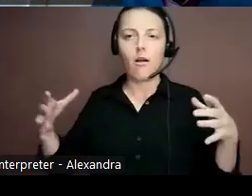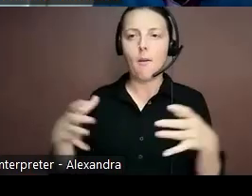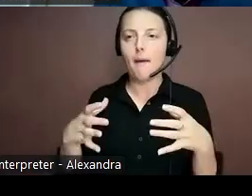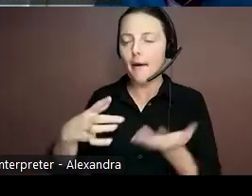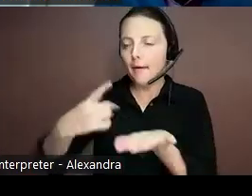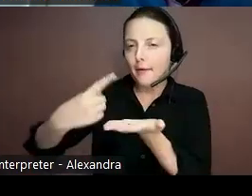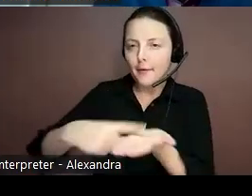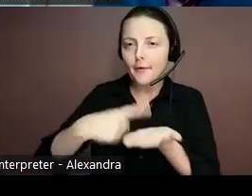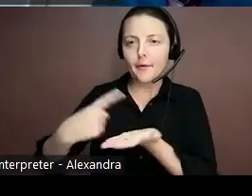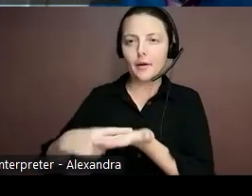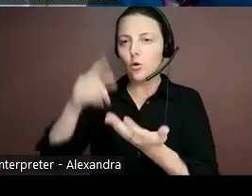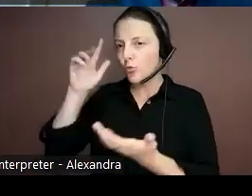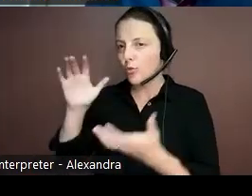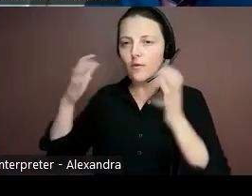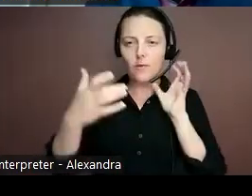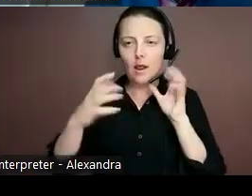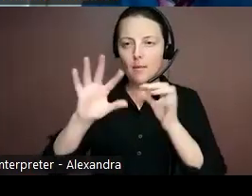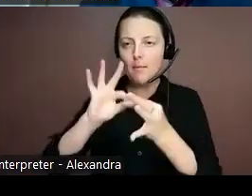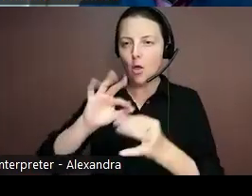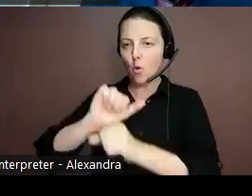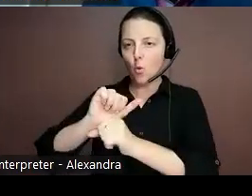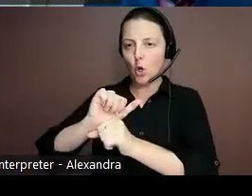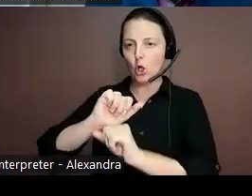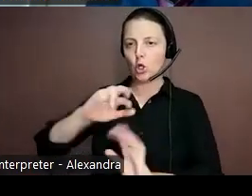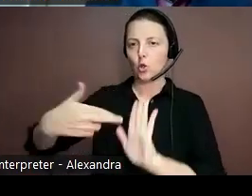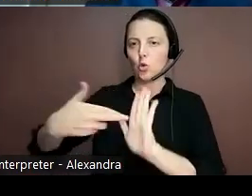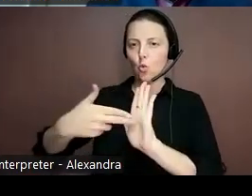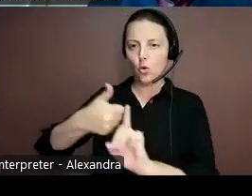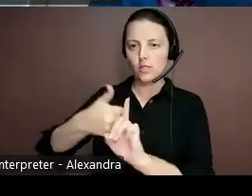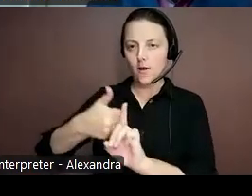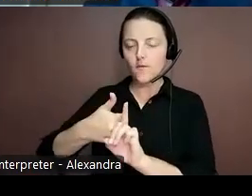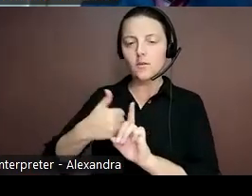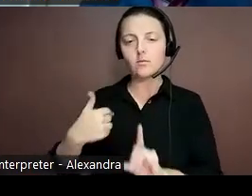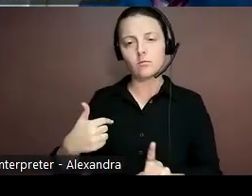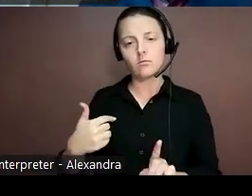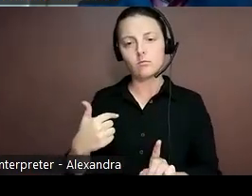they understand but also like allowing them to uh let them understand that they do they do have the